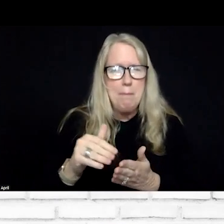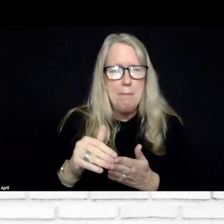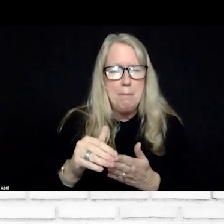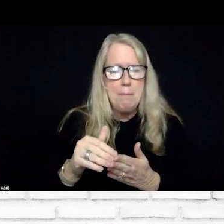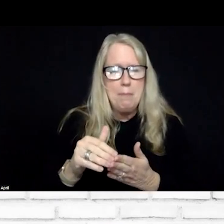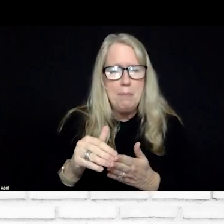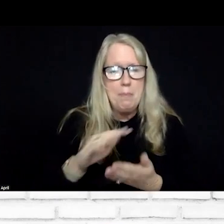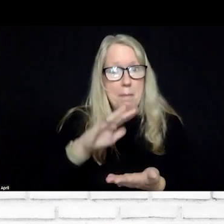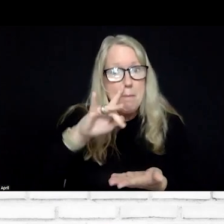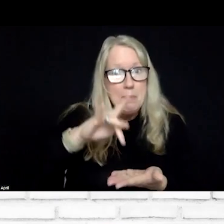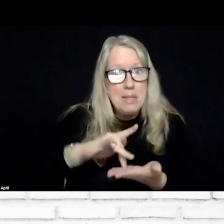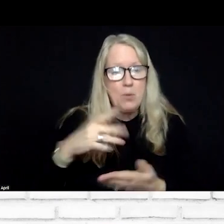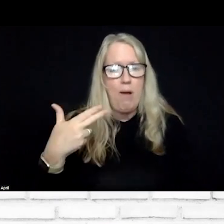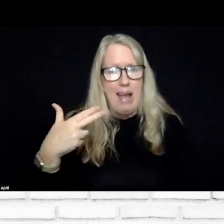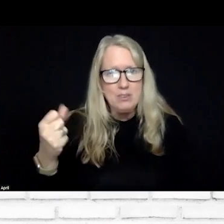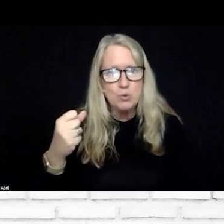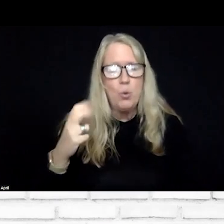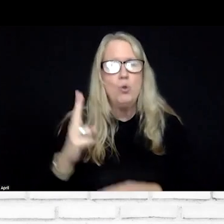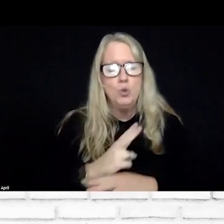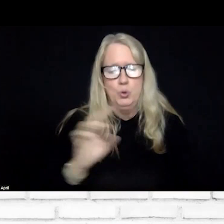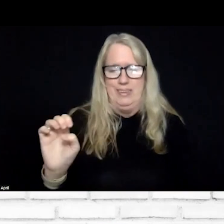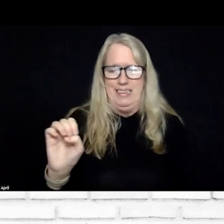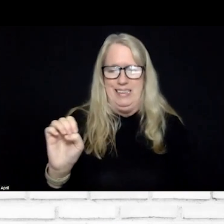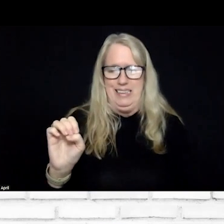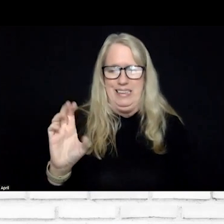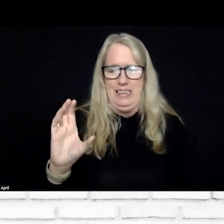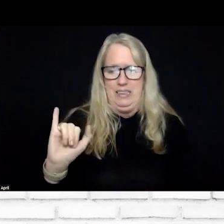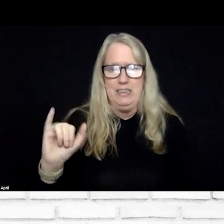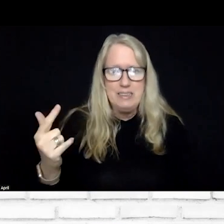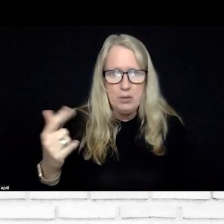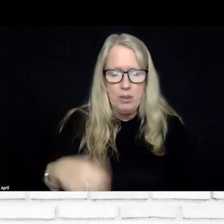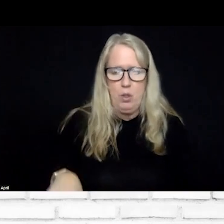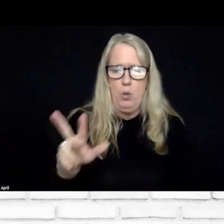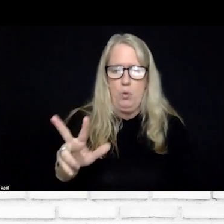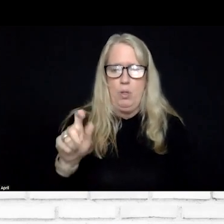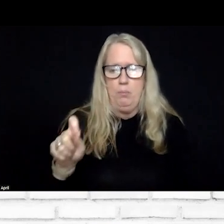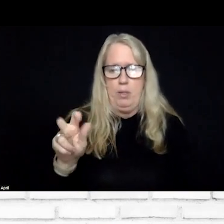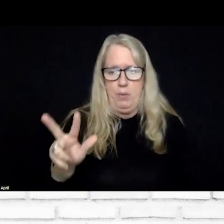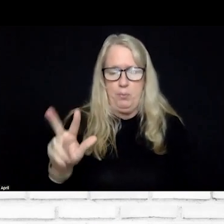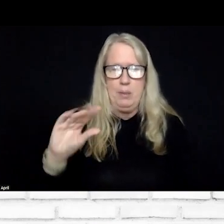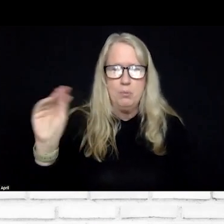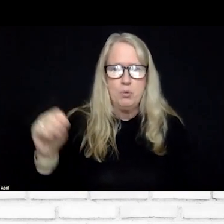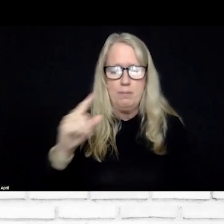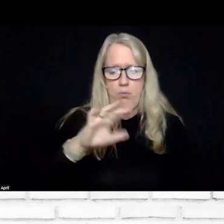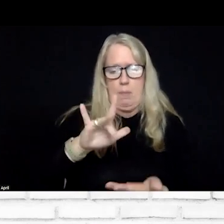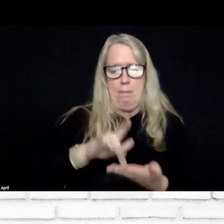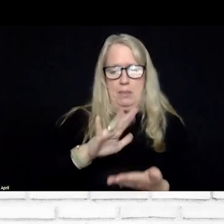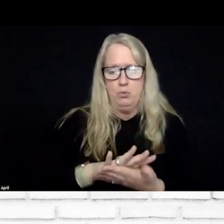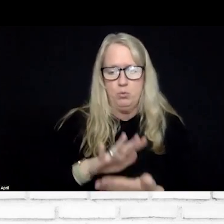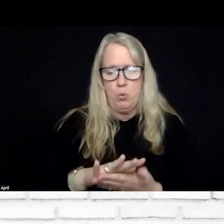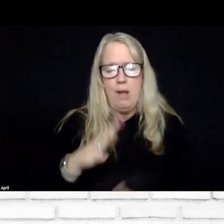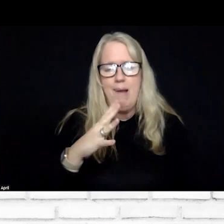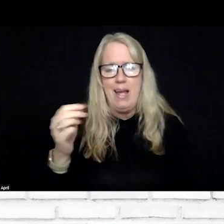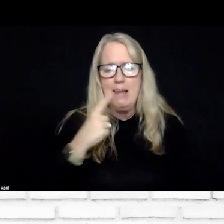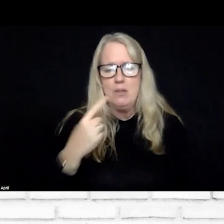STUDENTS USED E-CIGARETTES AND THAT 3.3% OF MIDDLE SCHOOL AND 14%